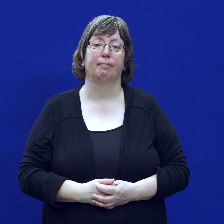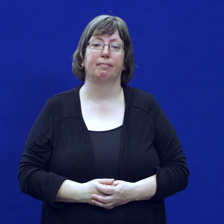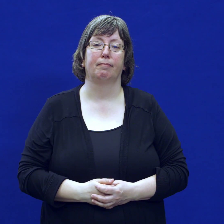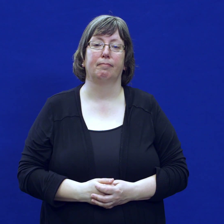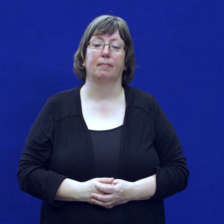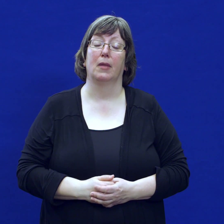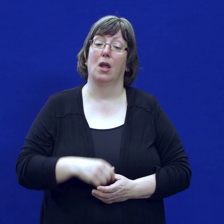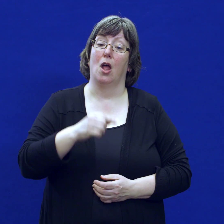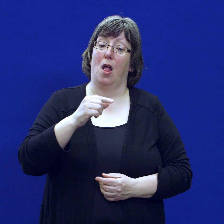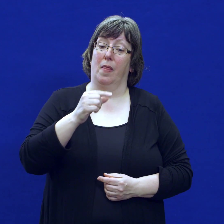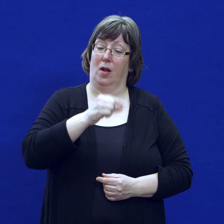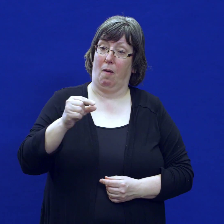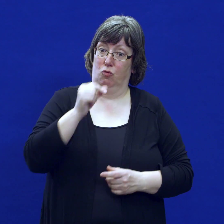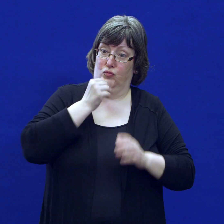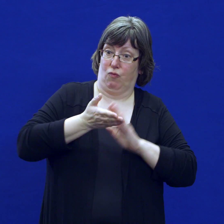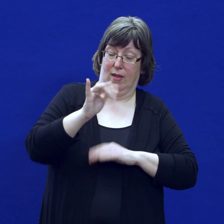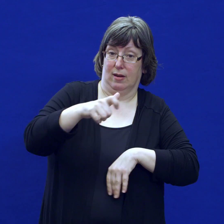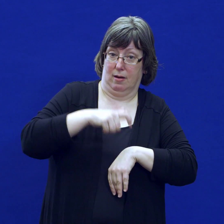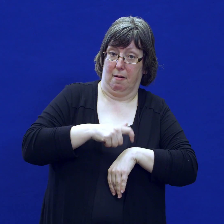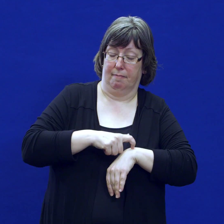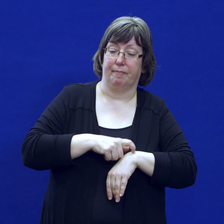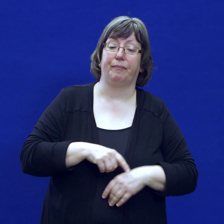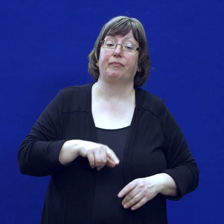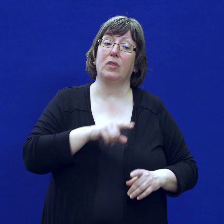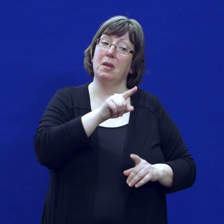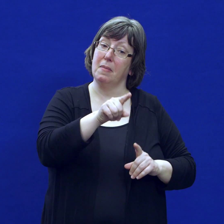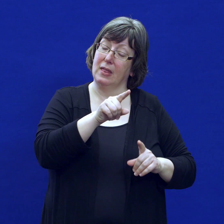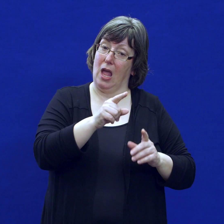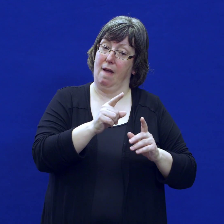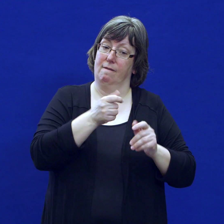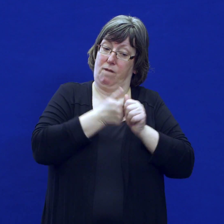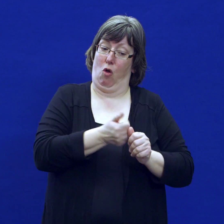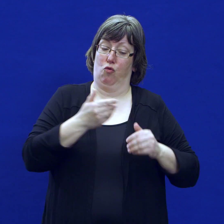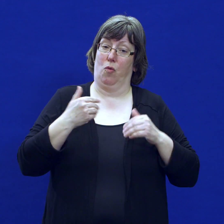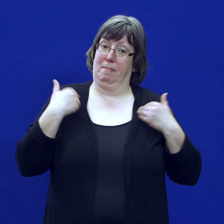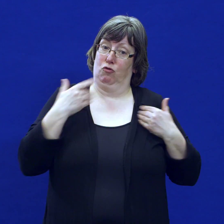The Governor and council on the recommendation of the Minister